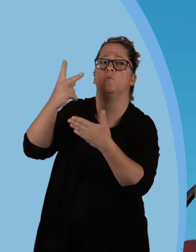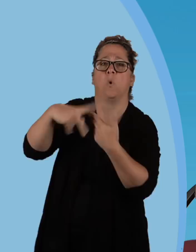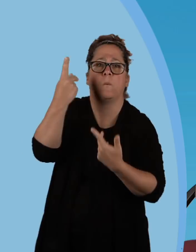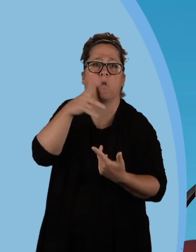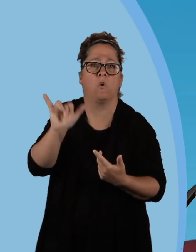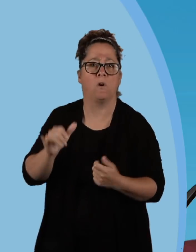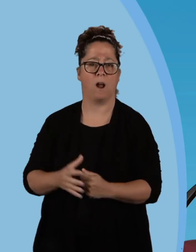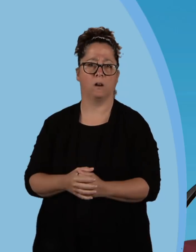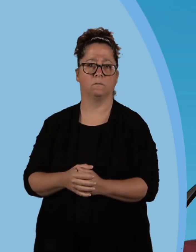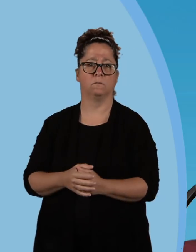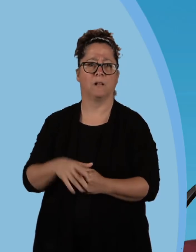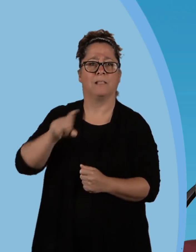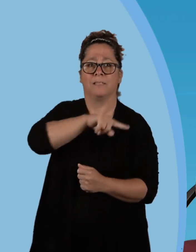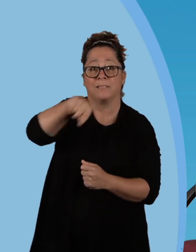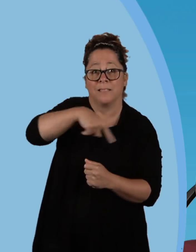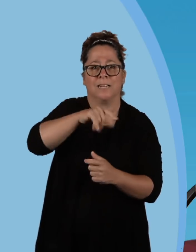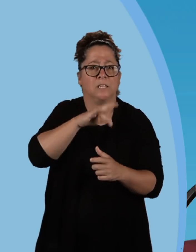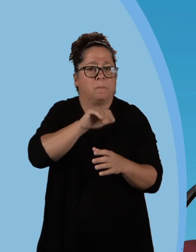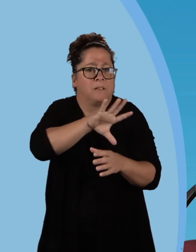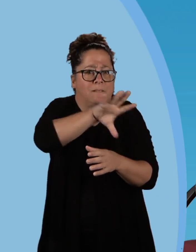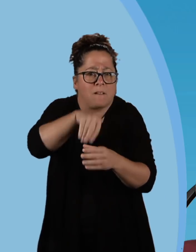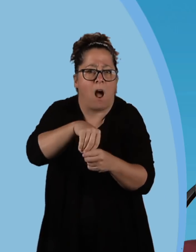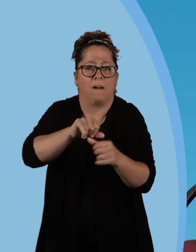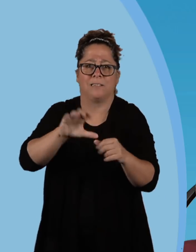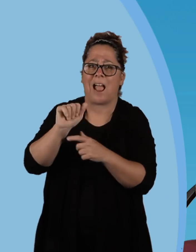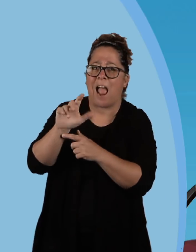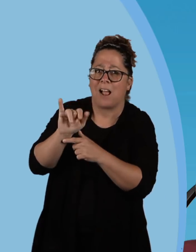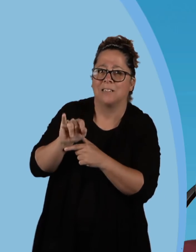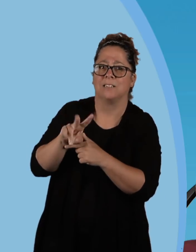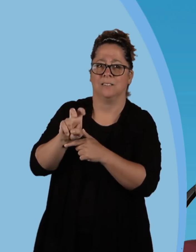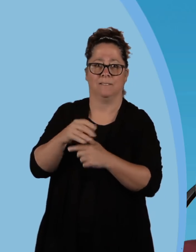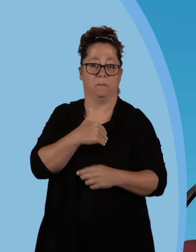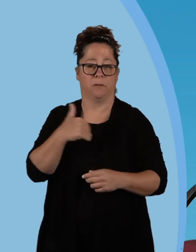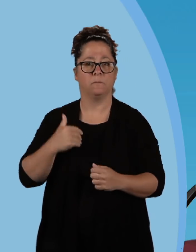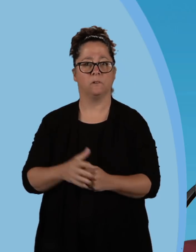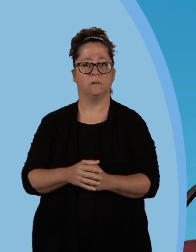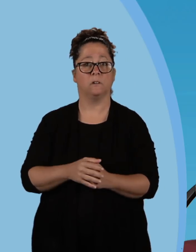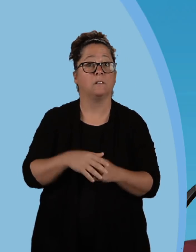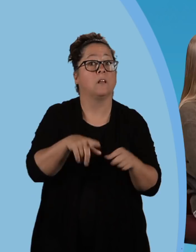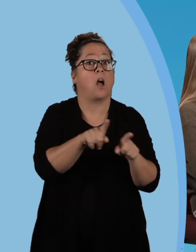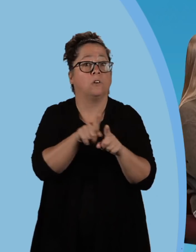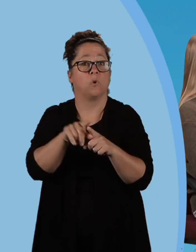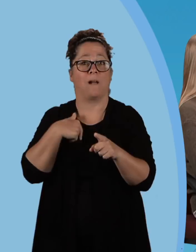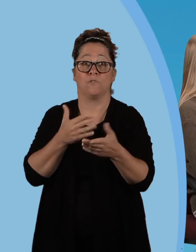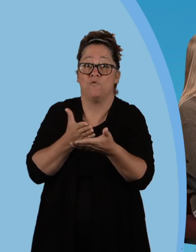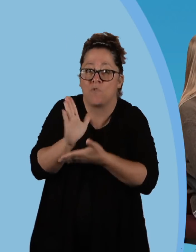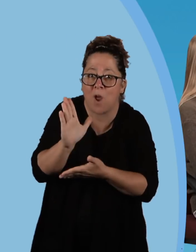what their educational program looks like, so they need to be there as an active member.